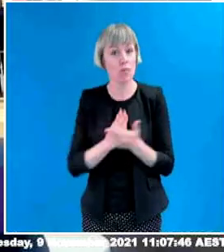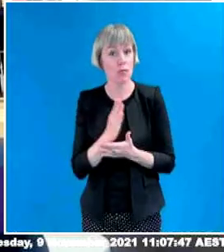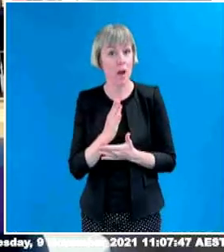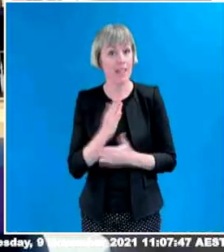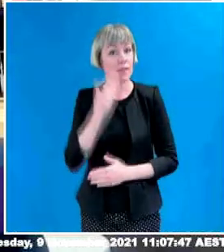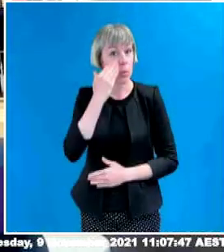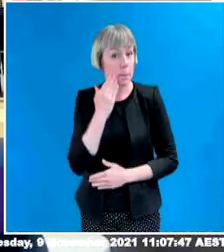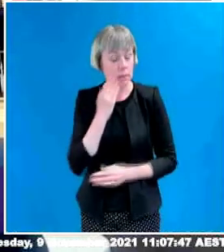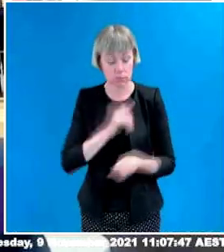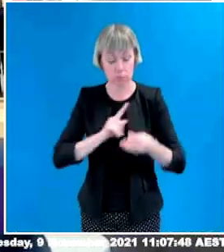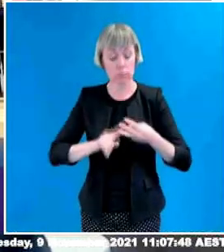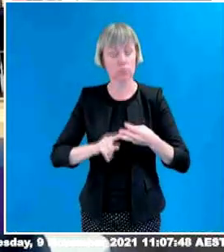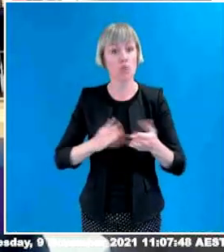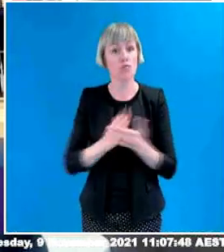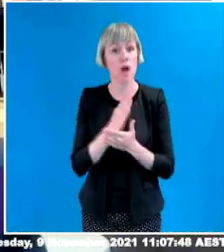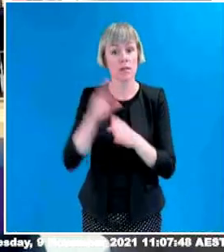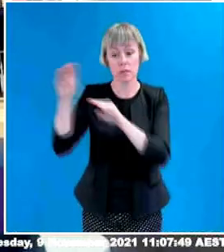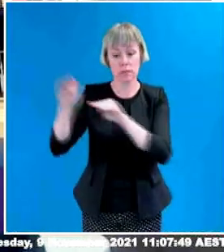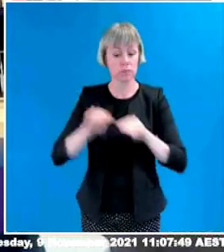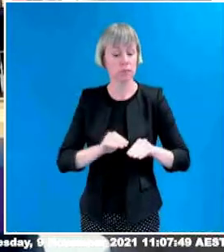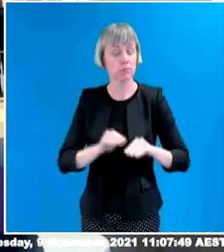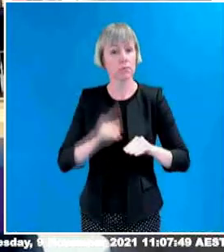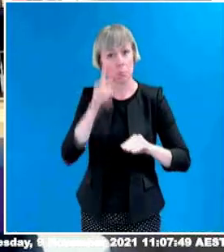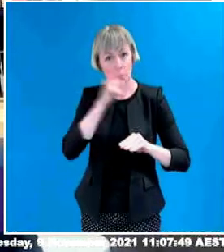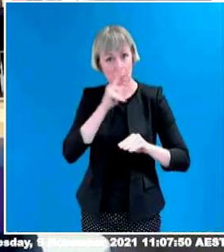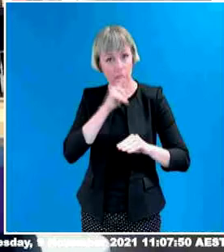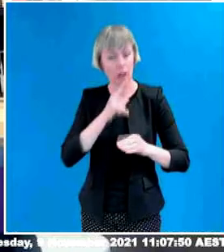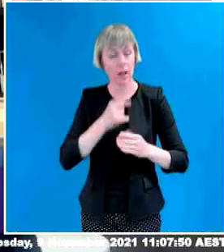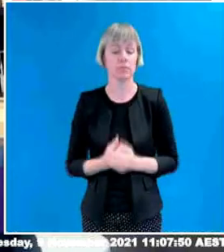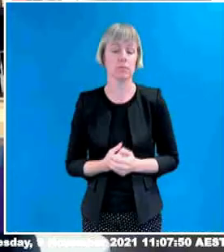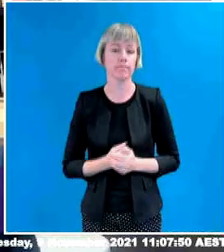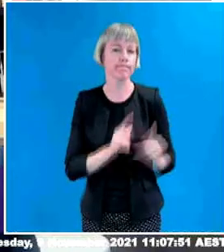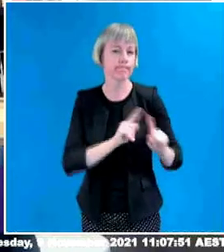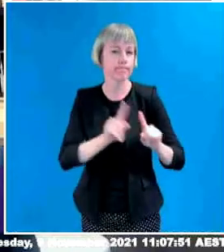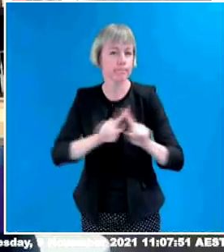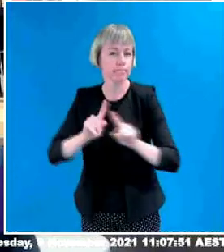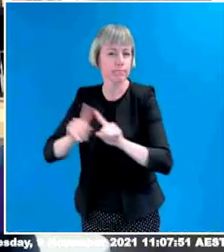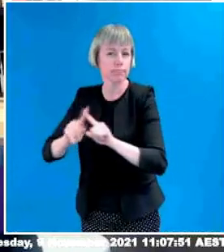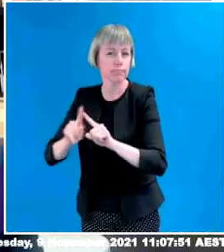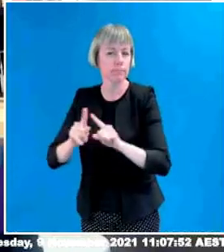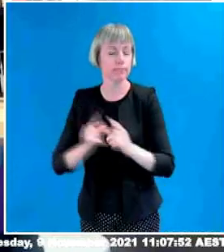The way that business might understand it --- over the last 10 years or so, in